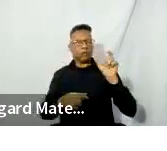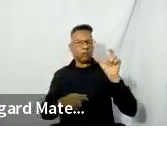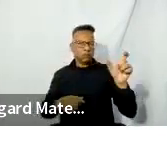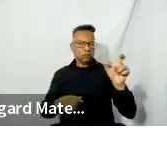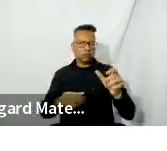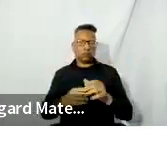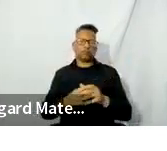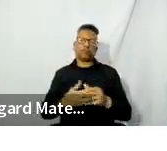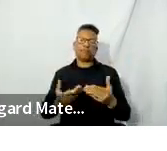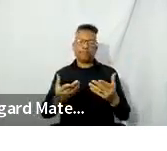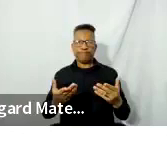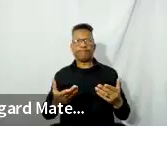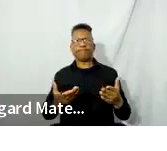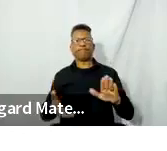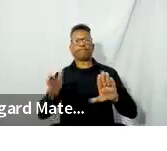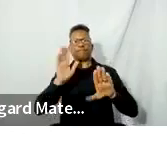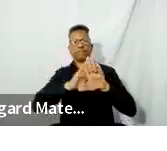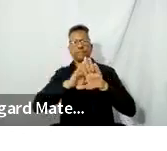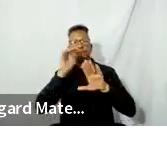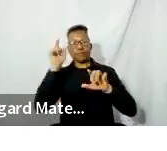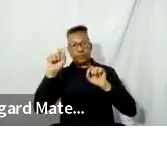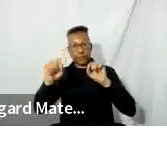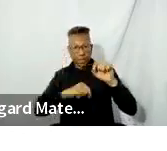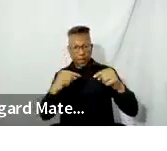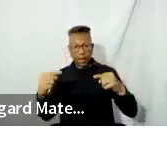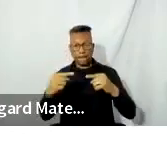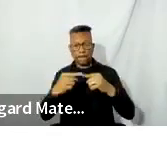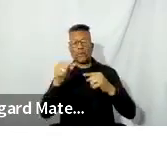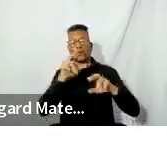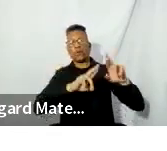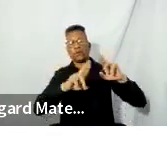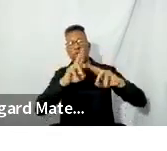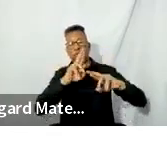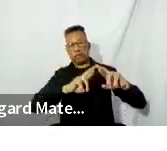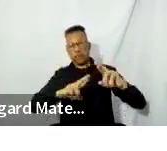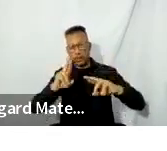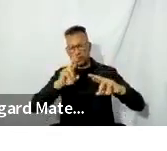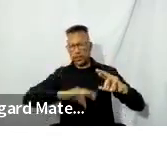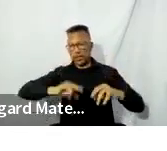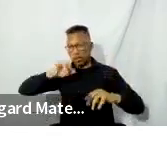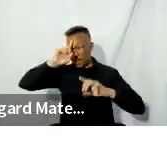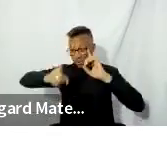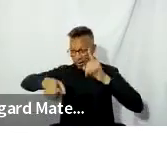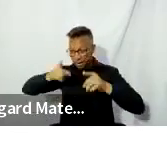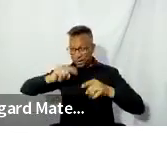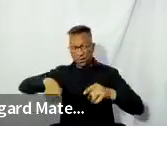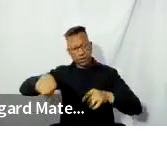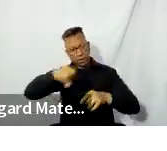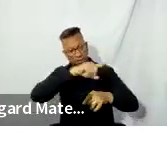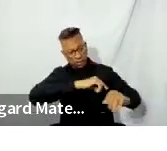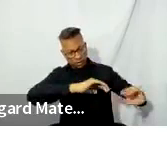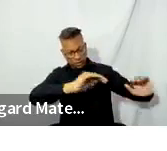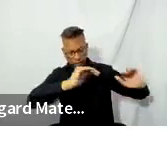d behind which there is a relation behind which there is a really relation of boss and subordinate This actually This actually became a cornerstone